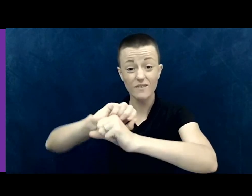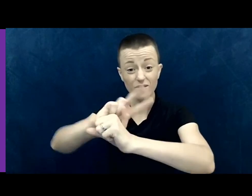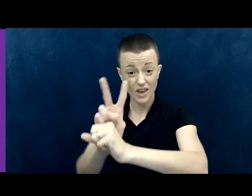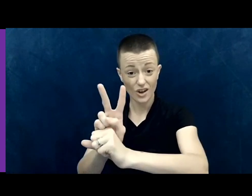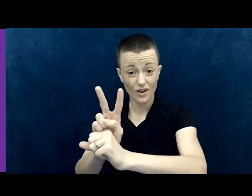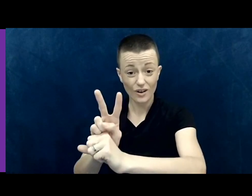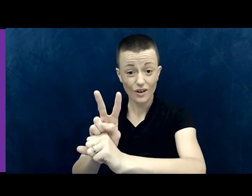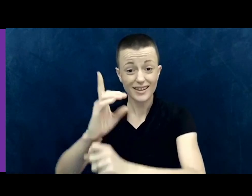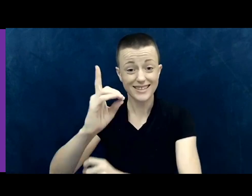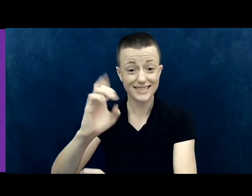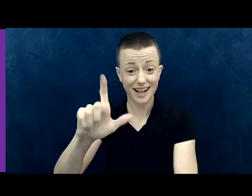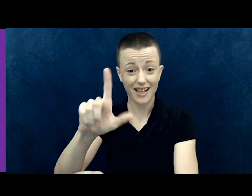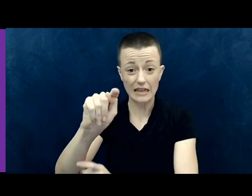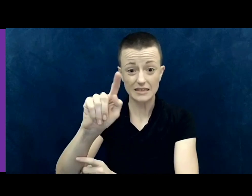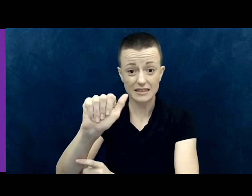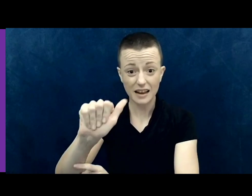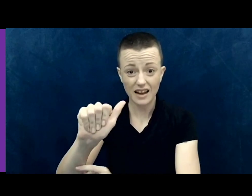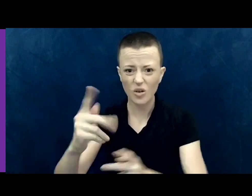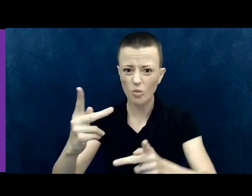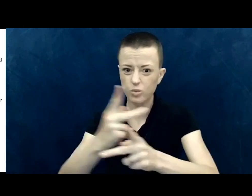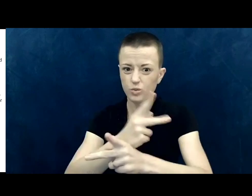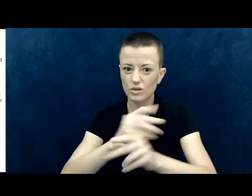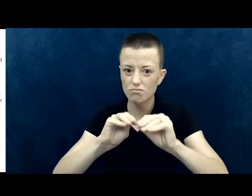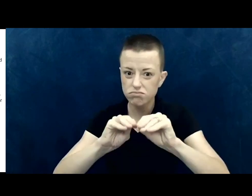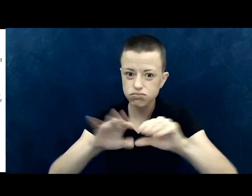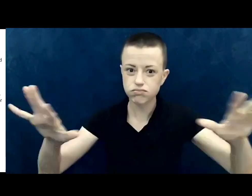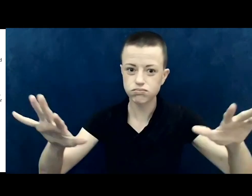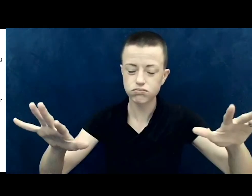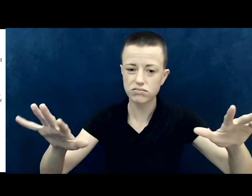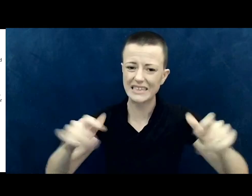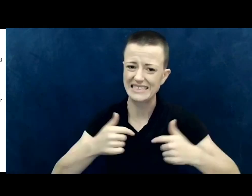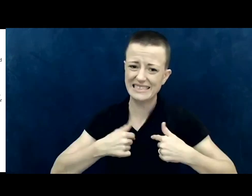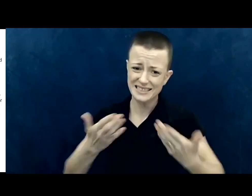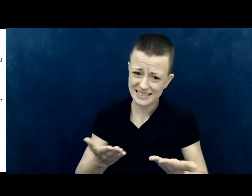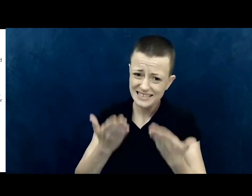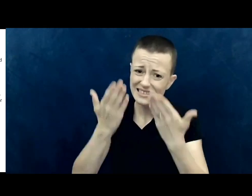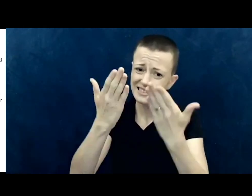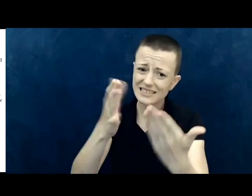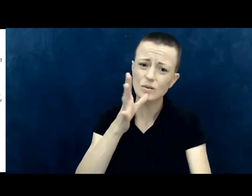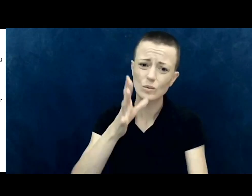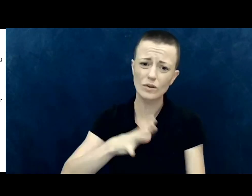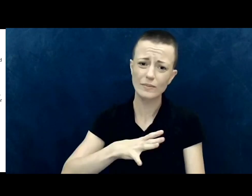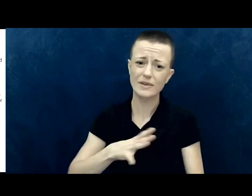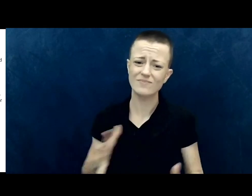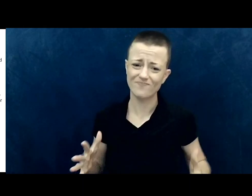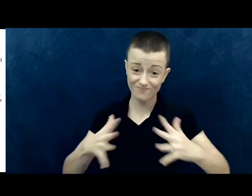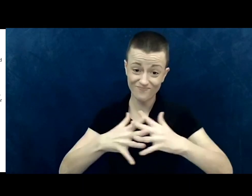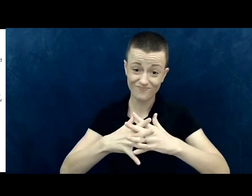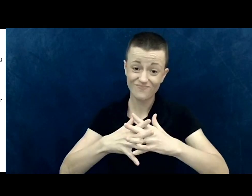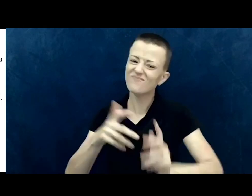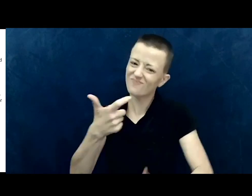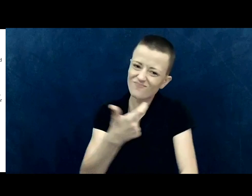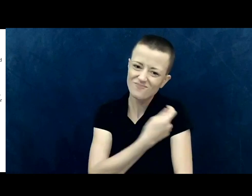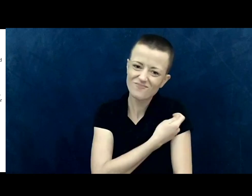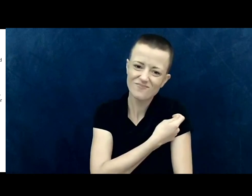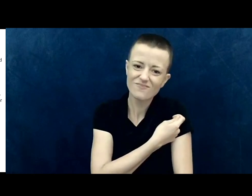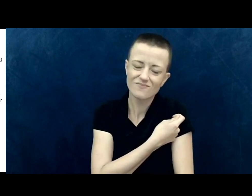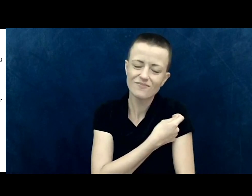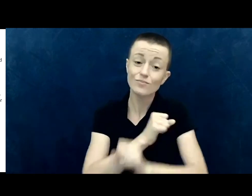This will protect them and their babies. Every vaccine is monitored continuously once it is produced.